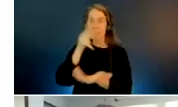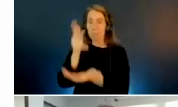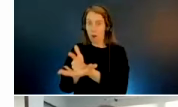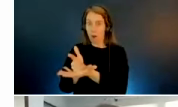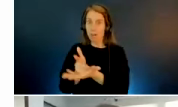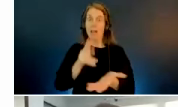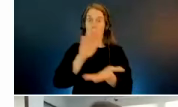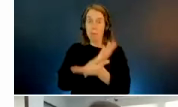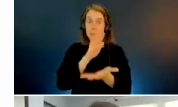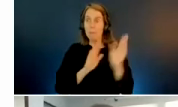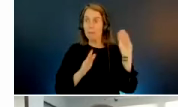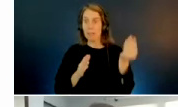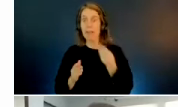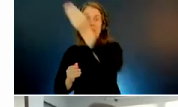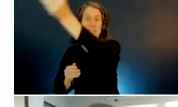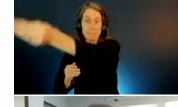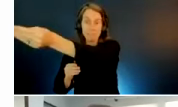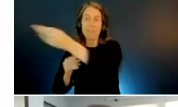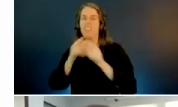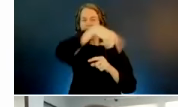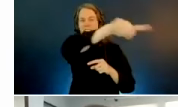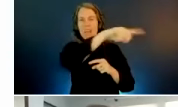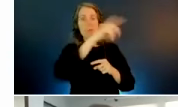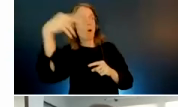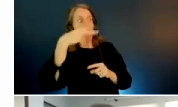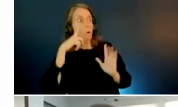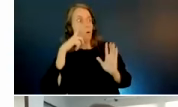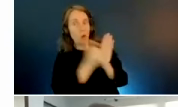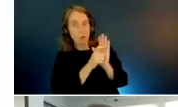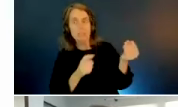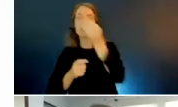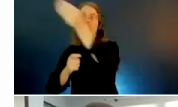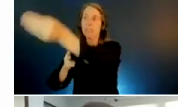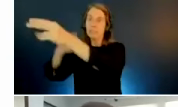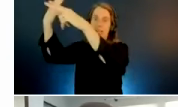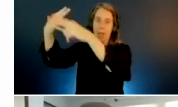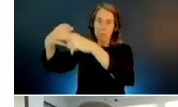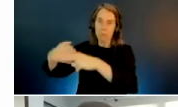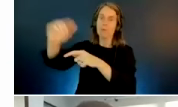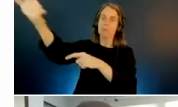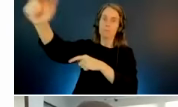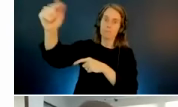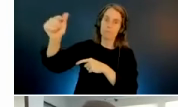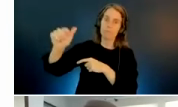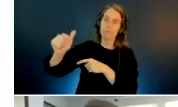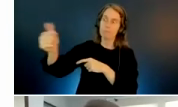waiting a while um if there's a big line inside the precinct okay let's go to the next slide